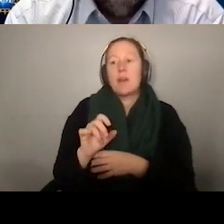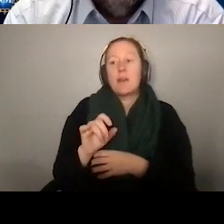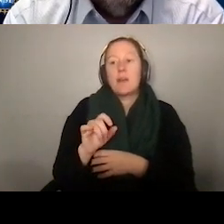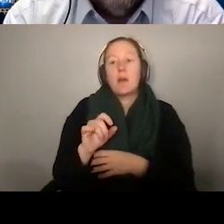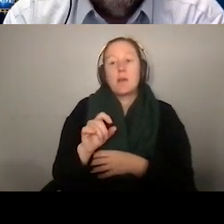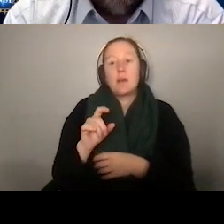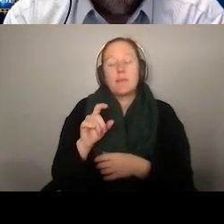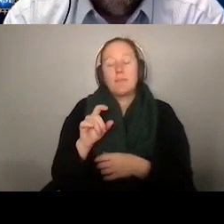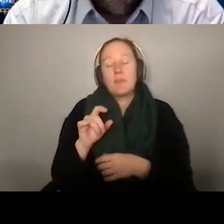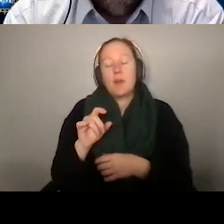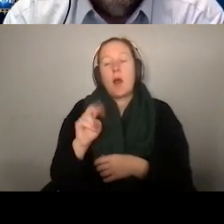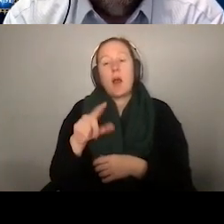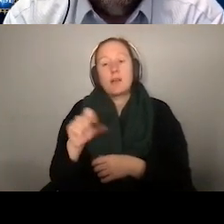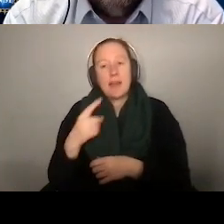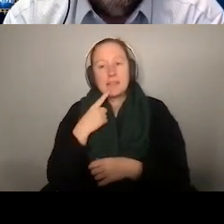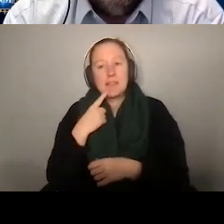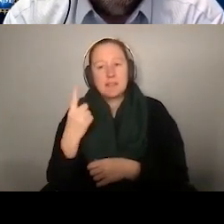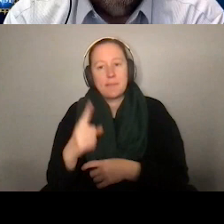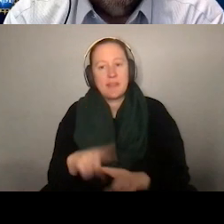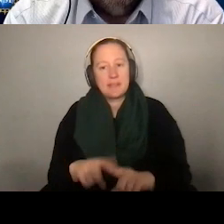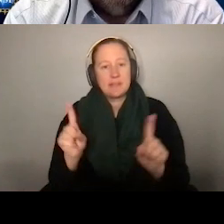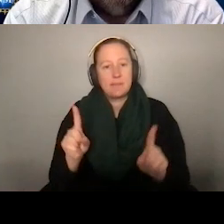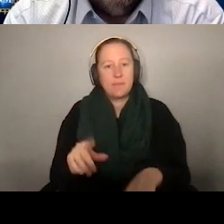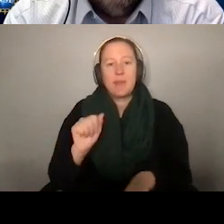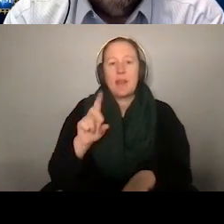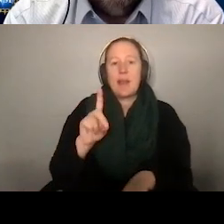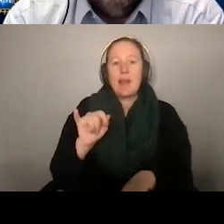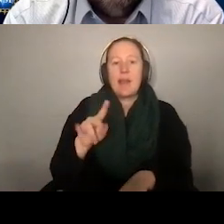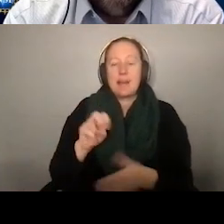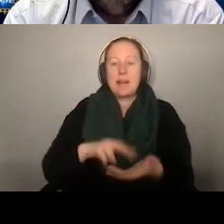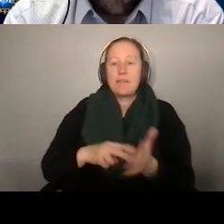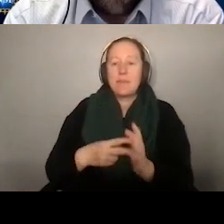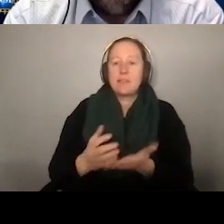Additive treatment means income earned is